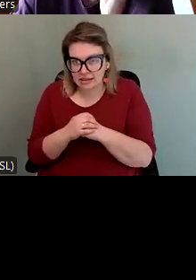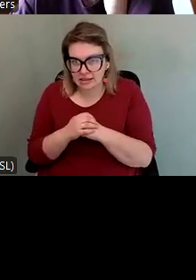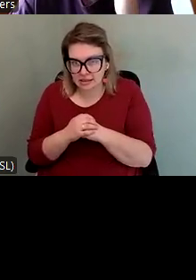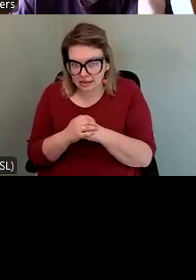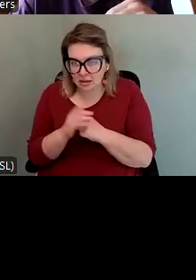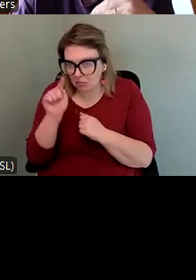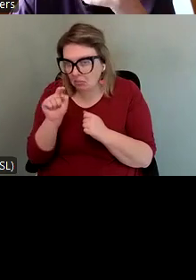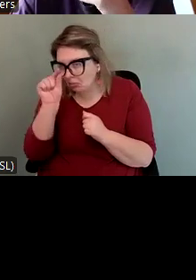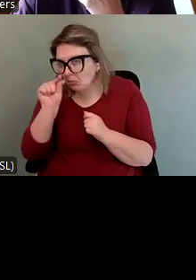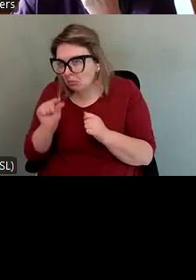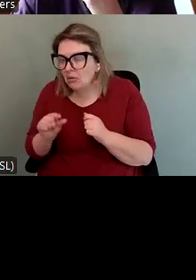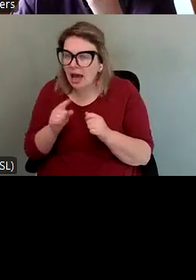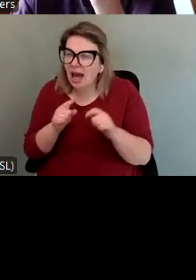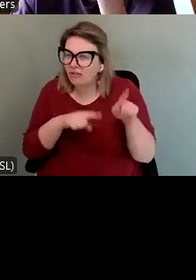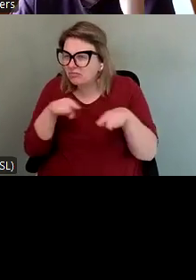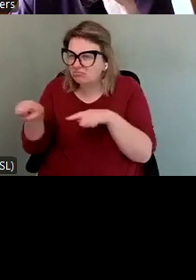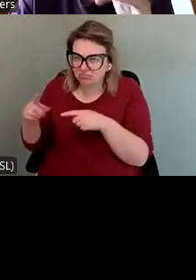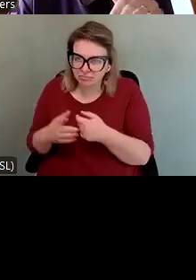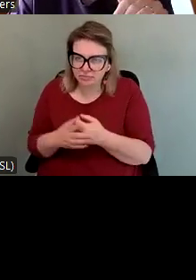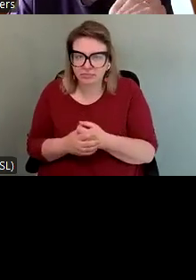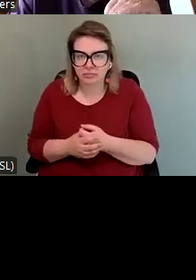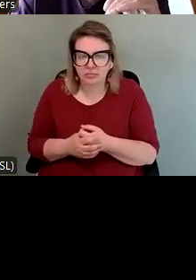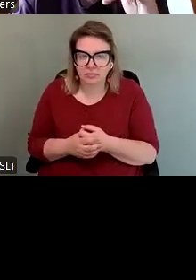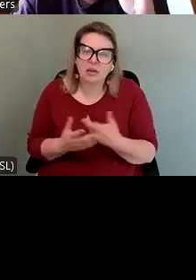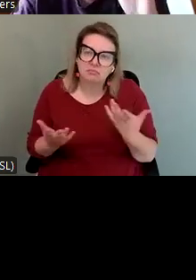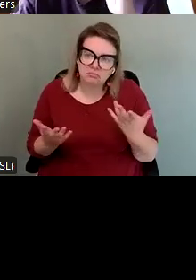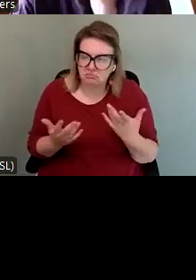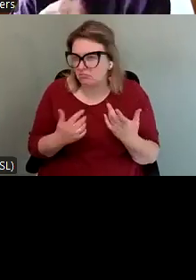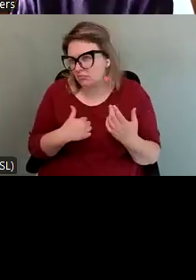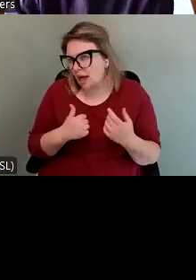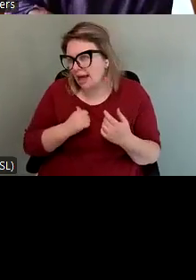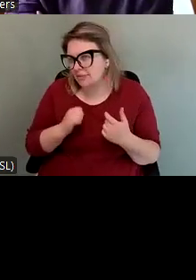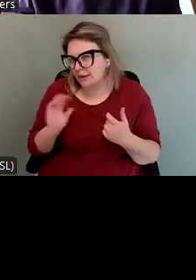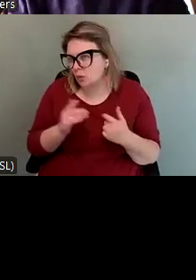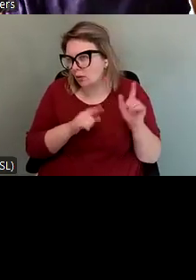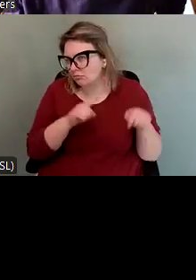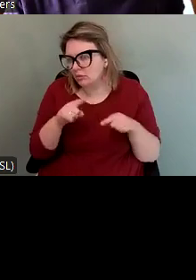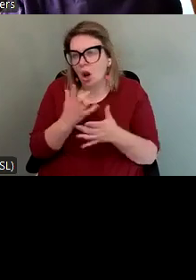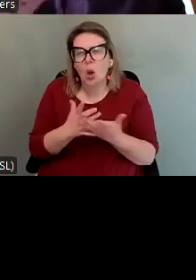There's a mix across all those. It's not unexpected in our sector that so many people are on WordPress.